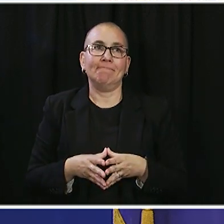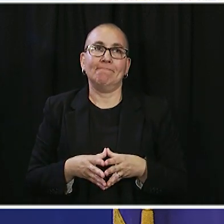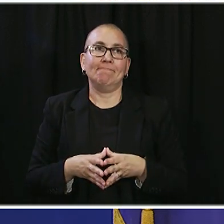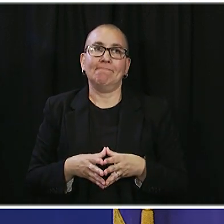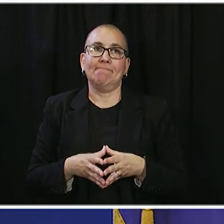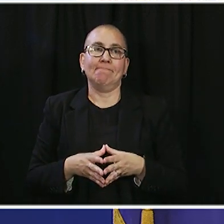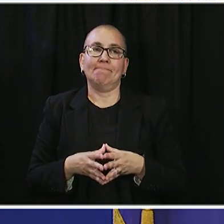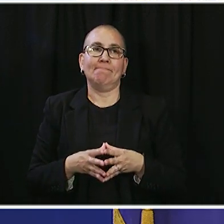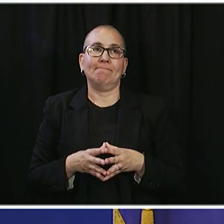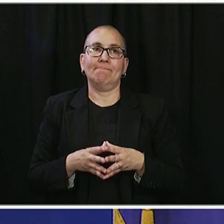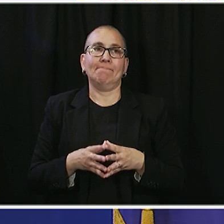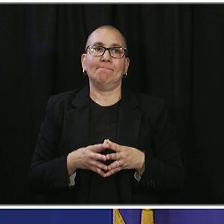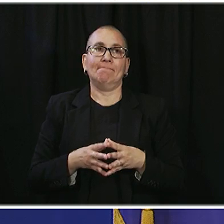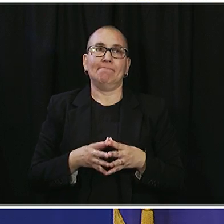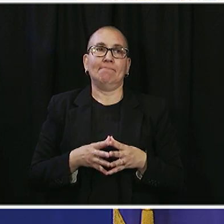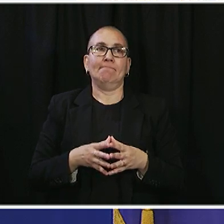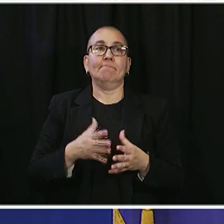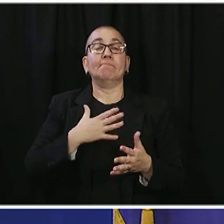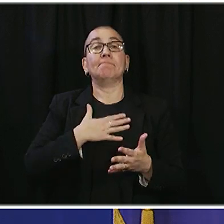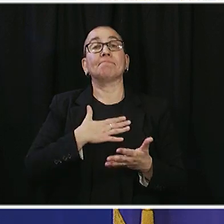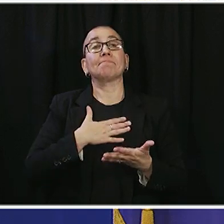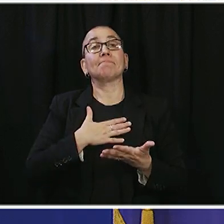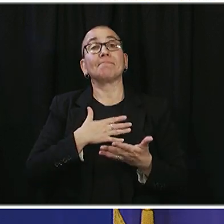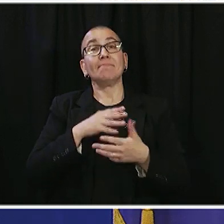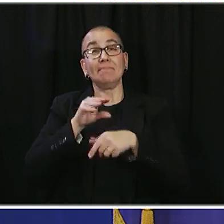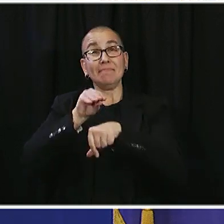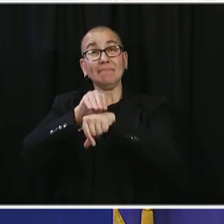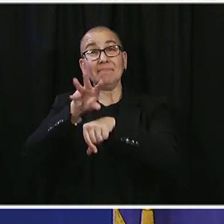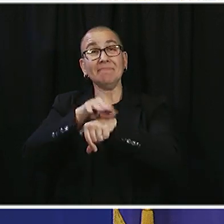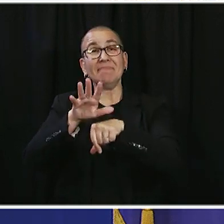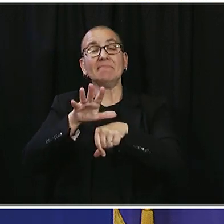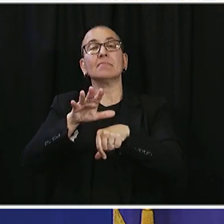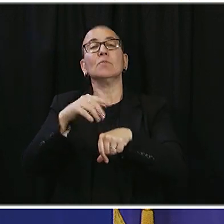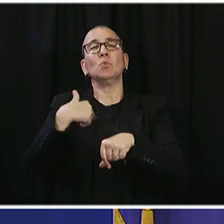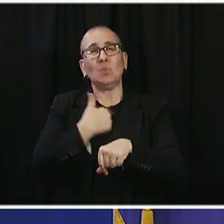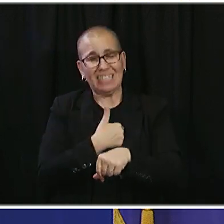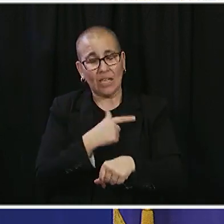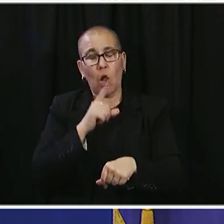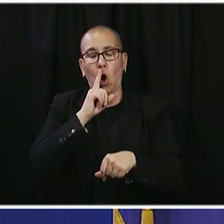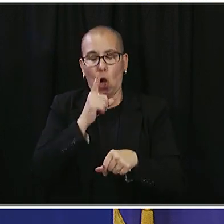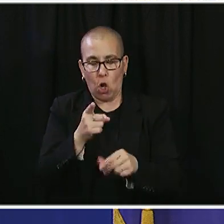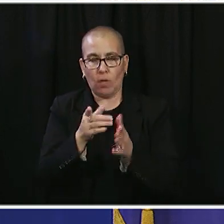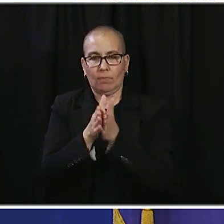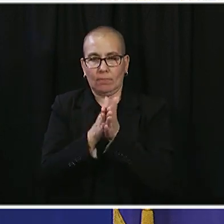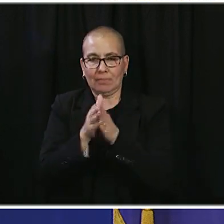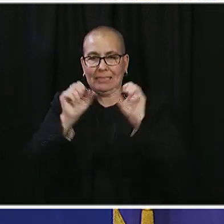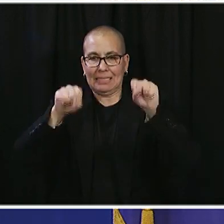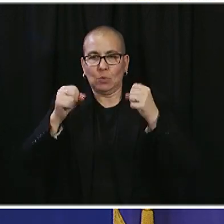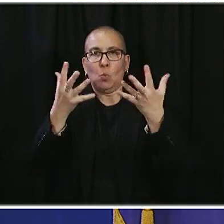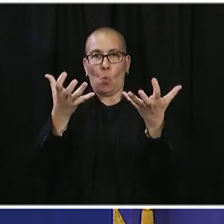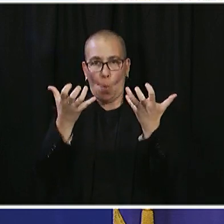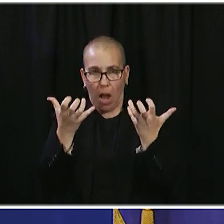RESERVATION PIECE OF IT, IT MAKES CONTACT TRACING EASIER. THE ABILITY TO SHUT THESE DOWN. SO MY GUIDANCE WE'RE MOVING AS